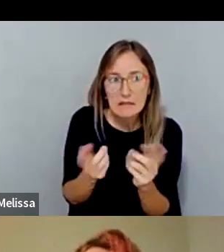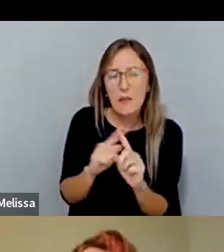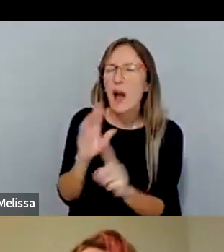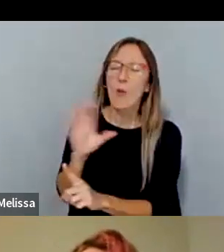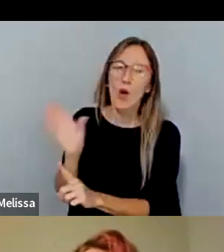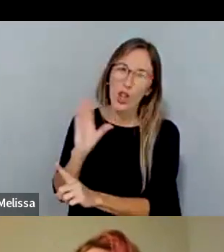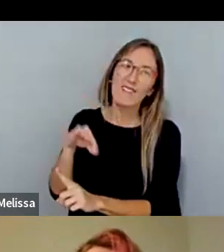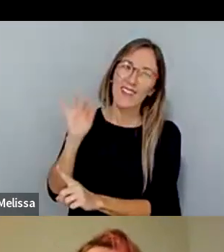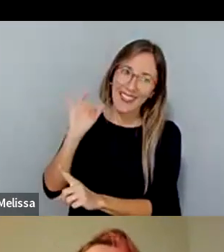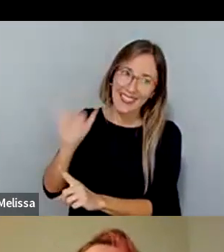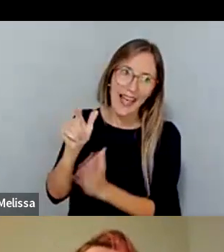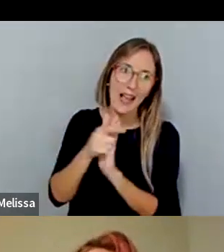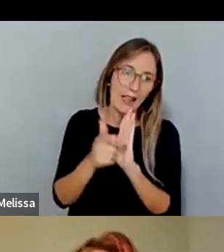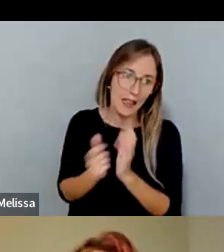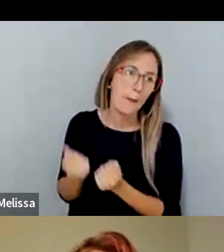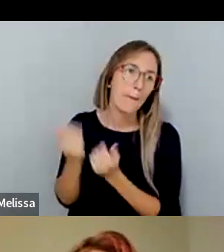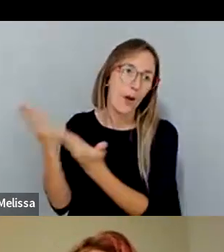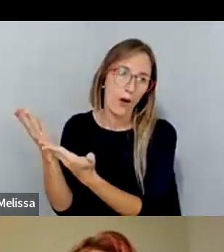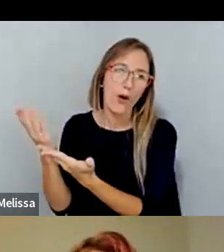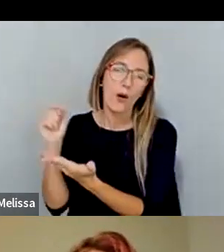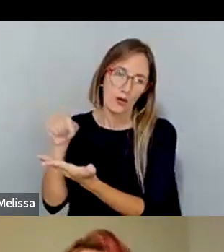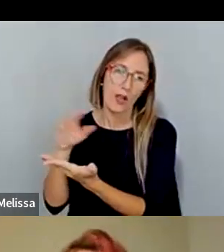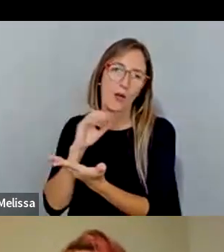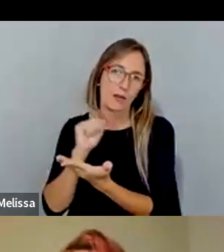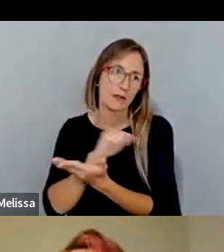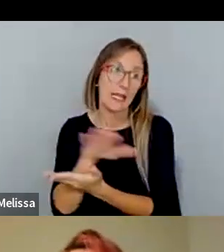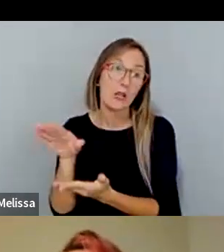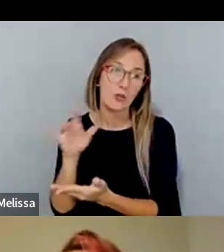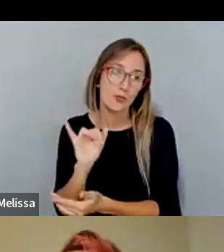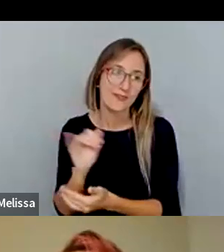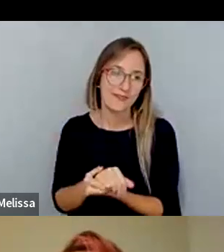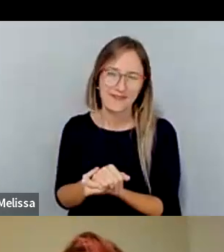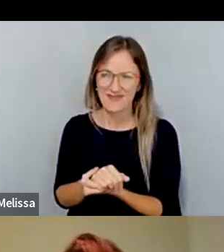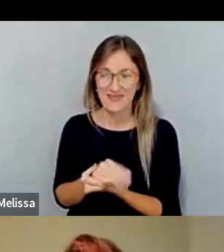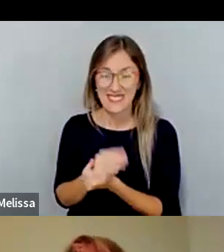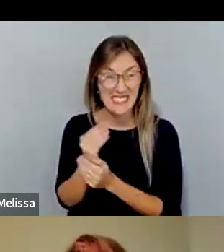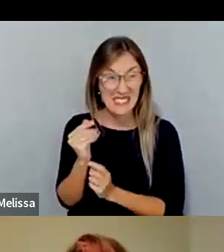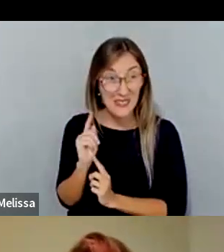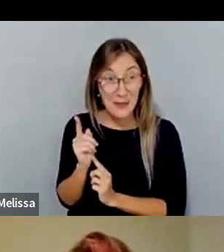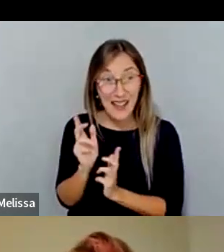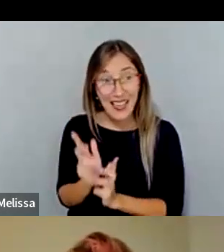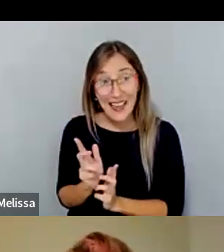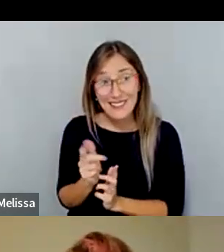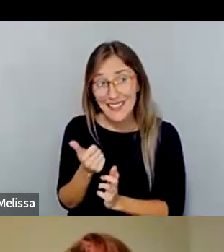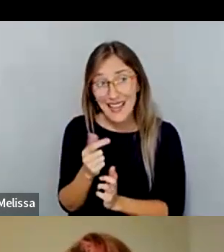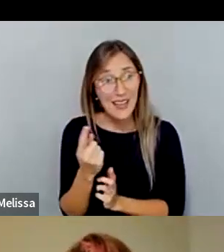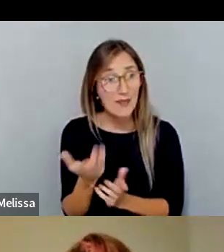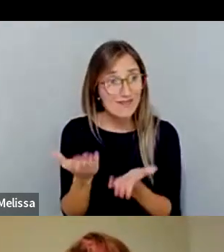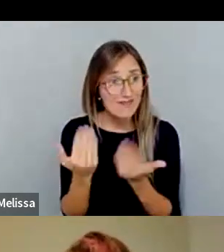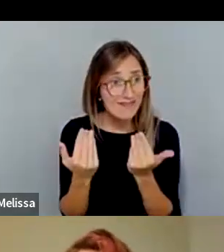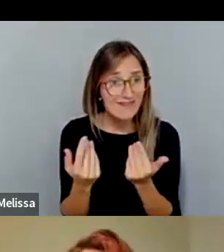Social Security now. There is a reform bill that is on the table. I think it's SSI improvement act. I can't remember now, Mary.